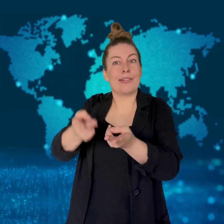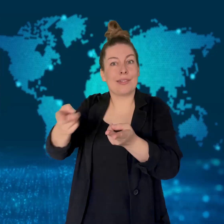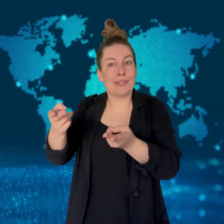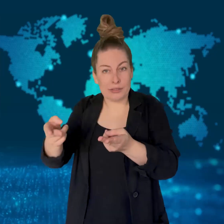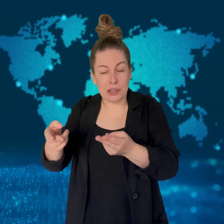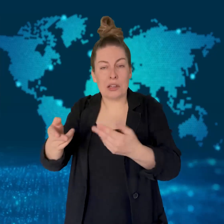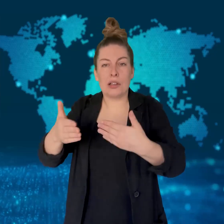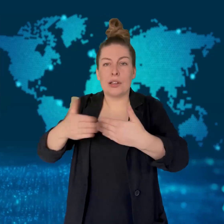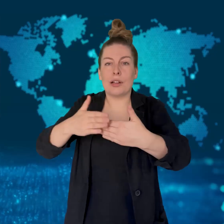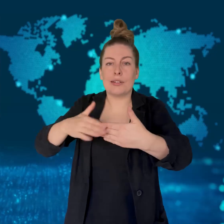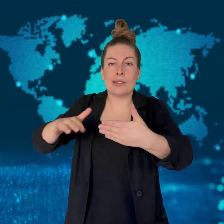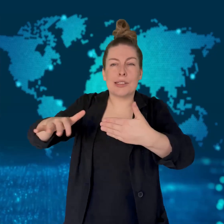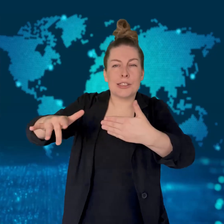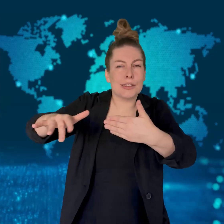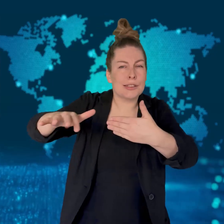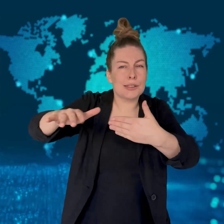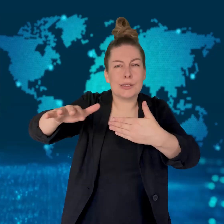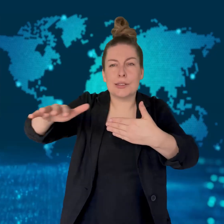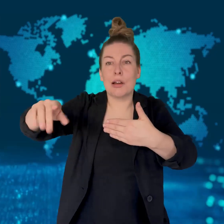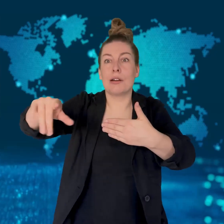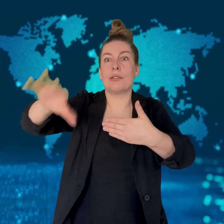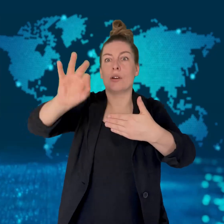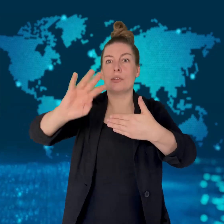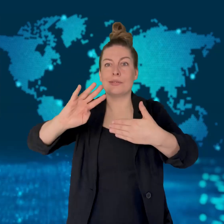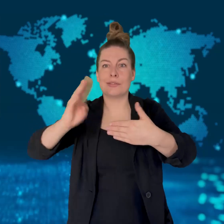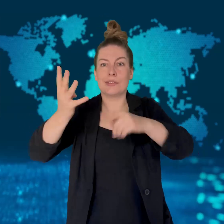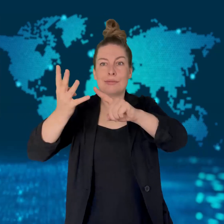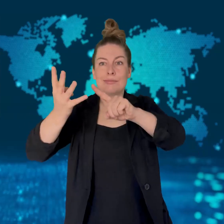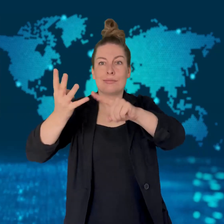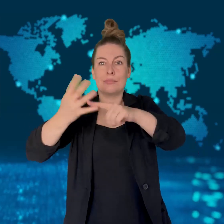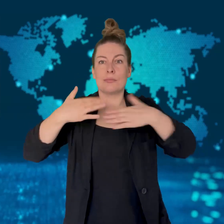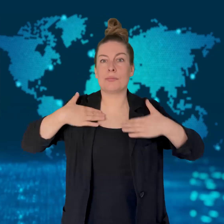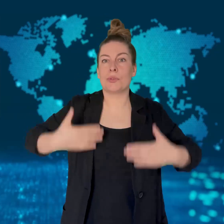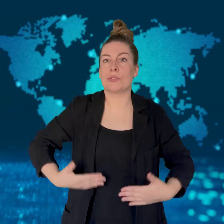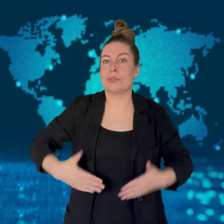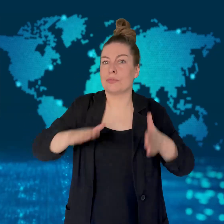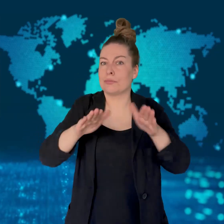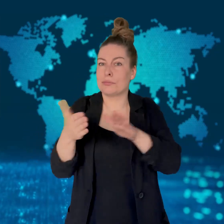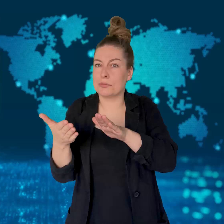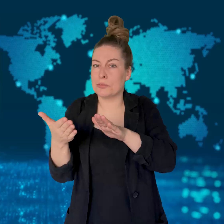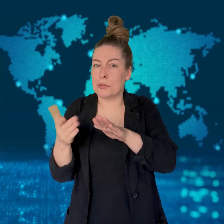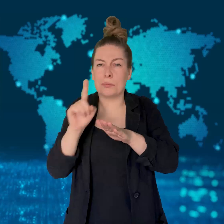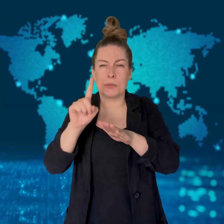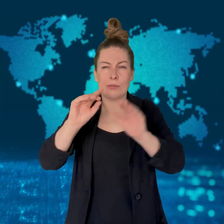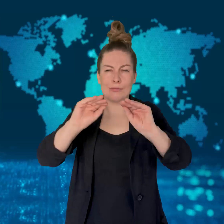if the person is connected to the missing men.